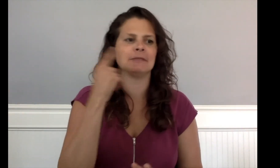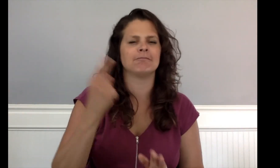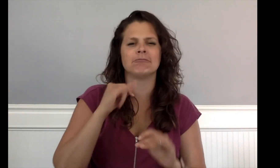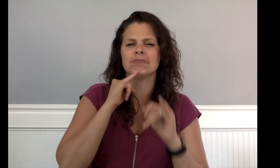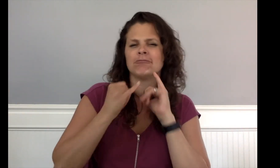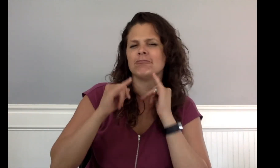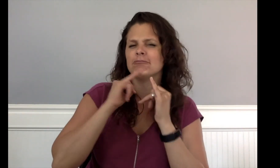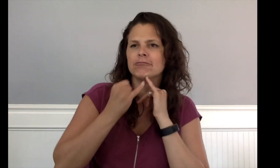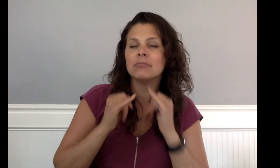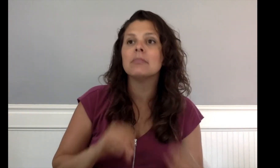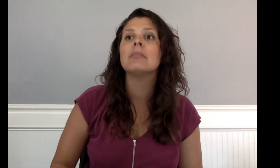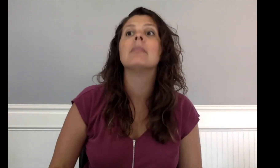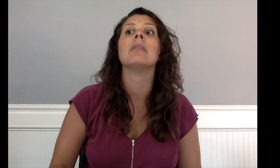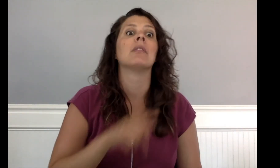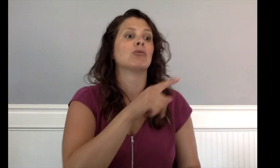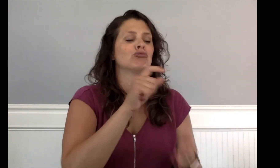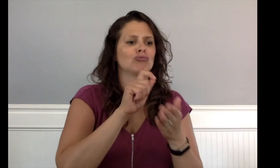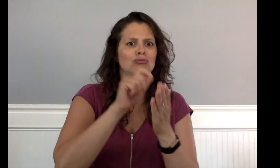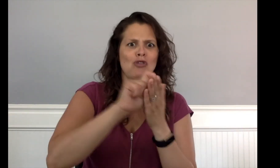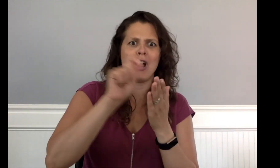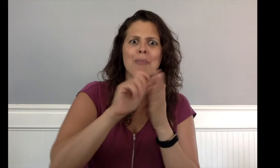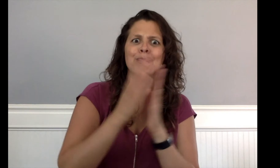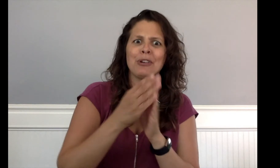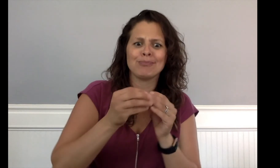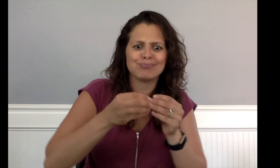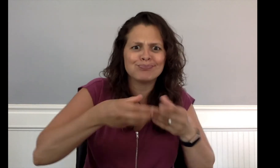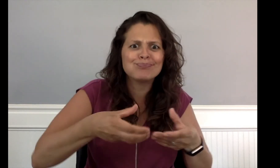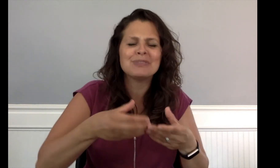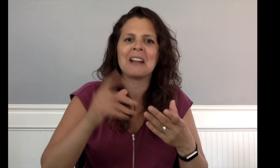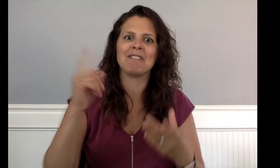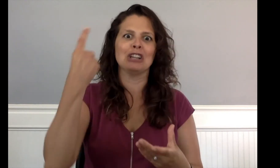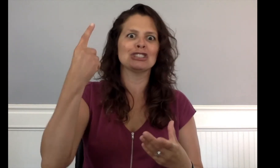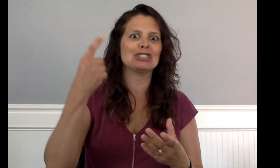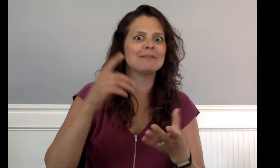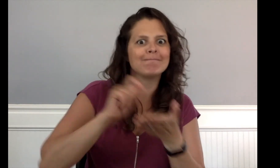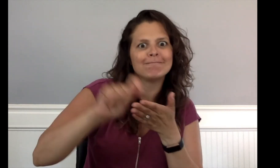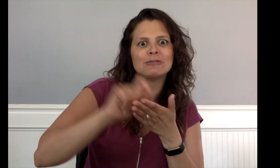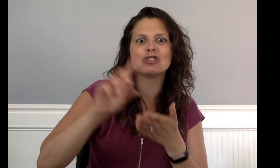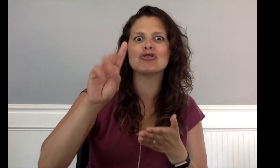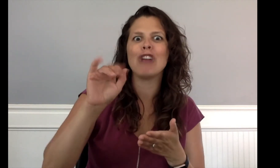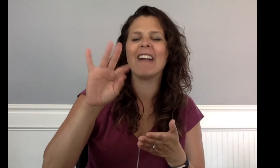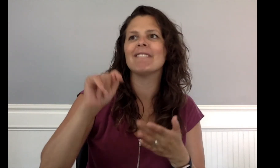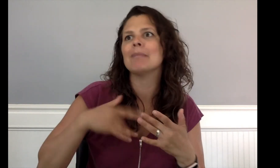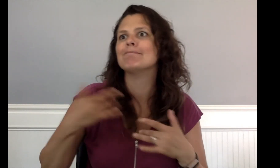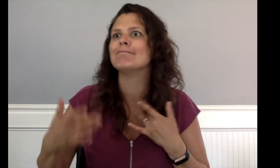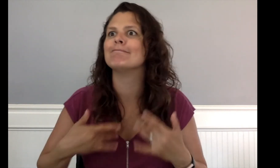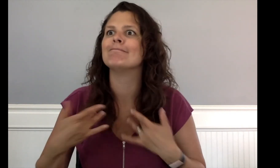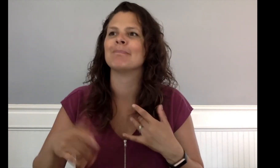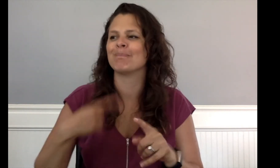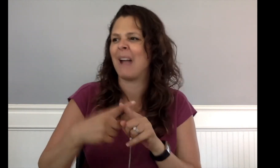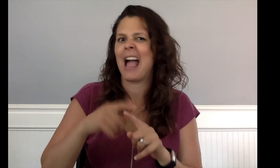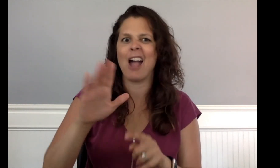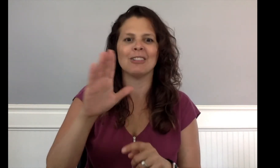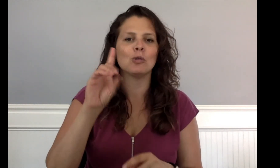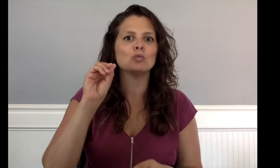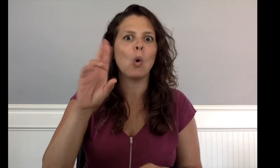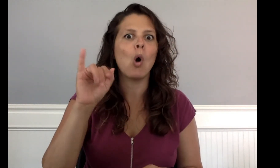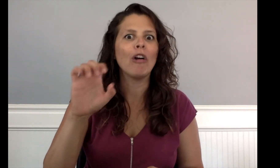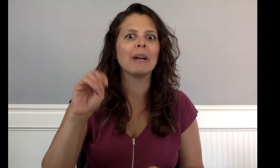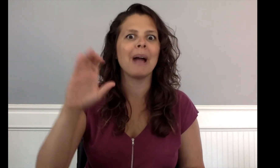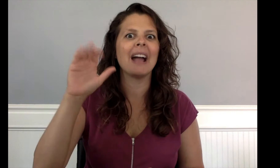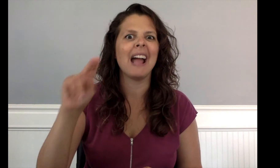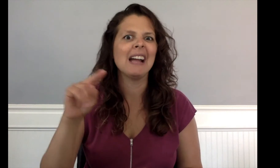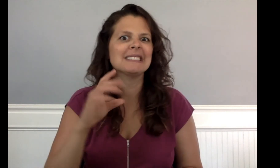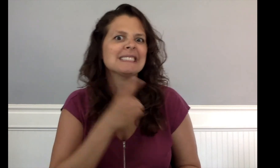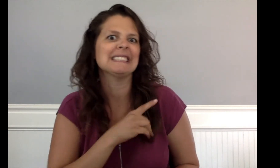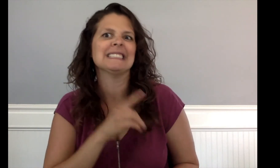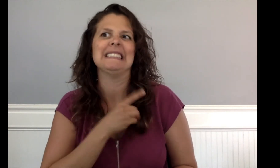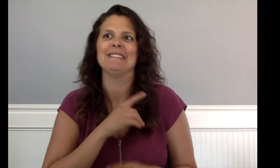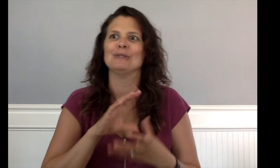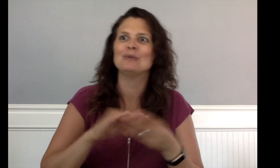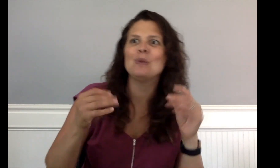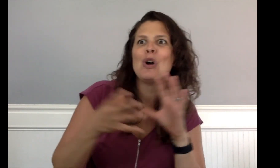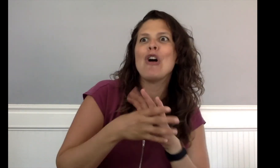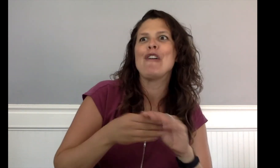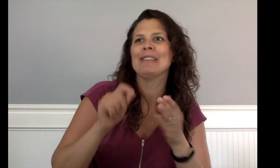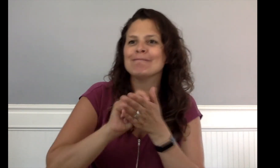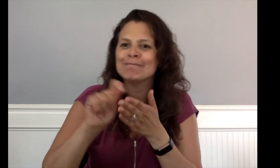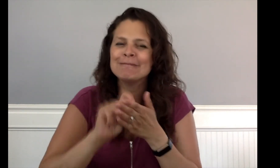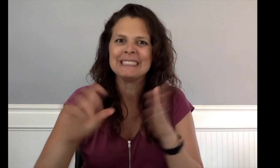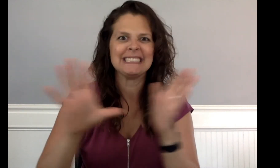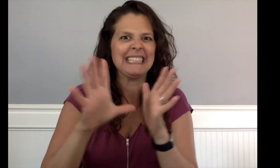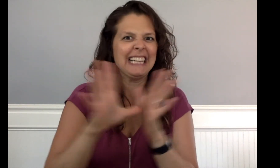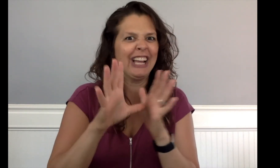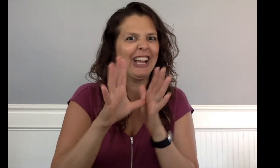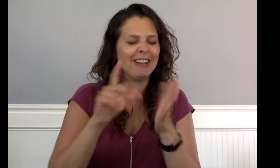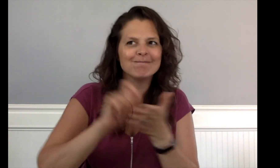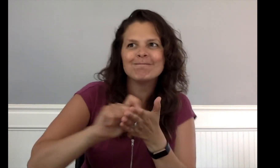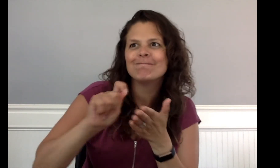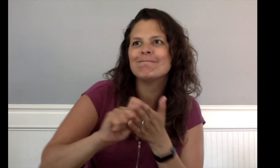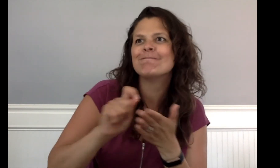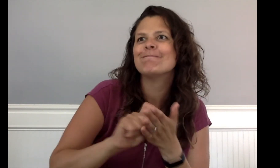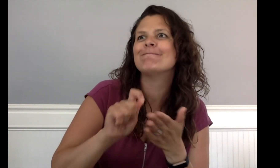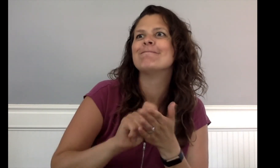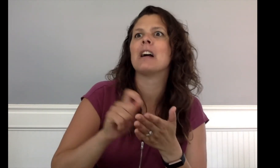Apparently she wrote the first draft of her Dorrie McCann